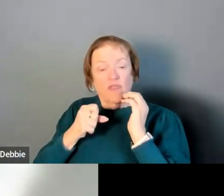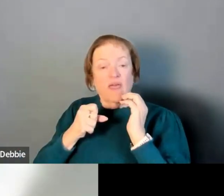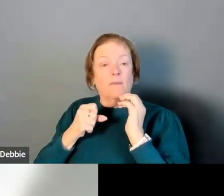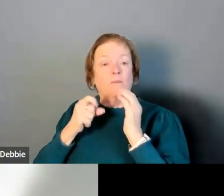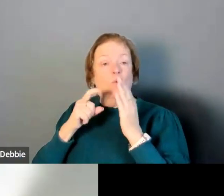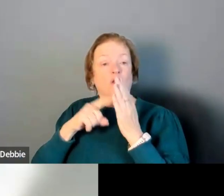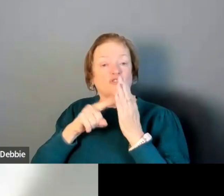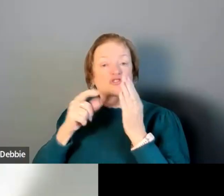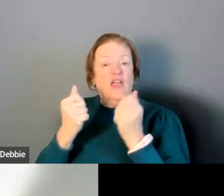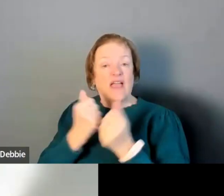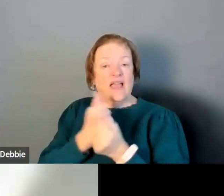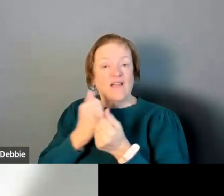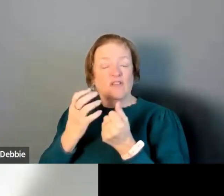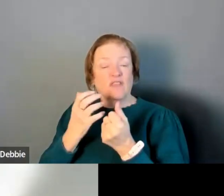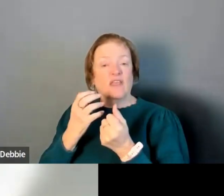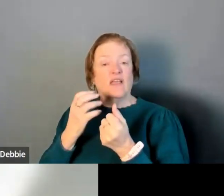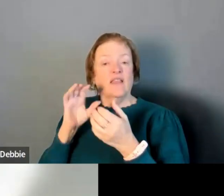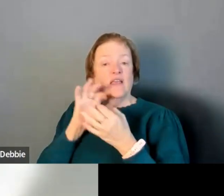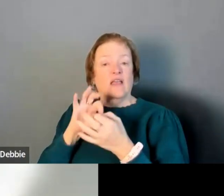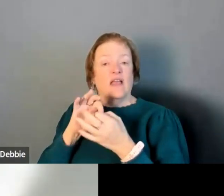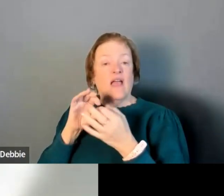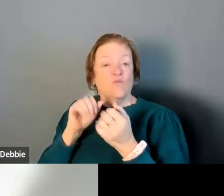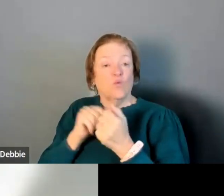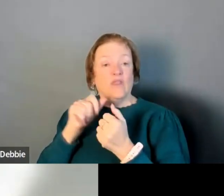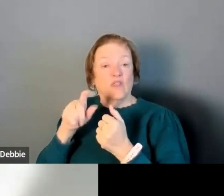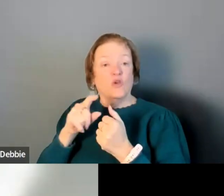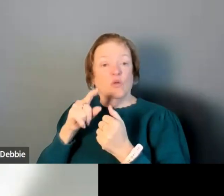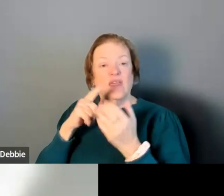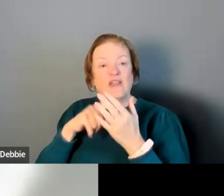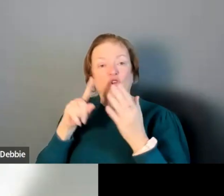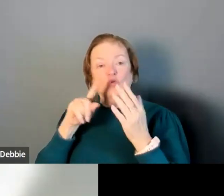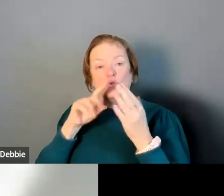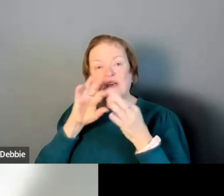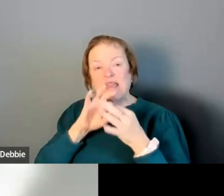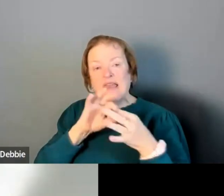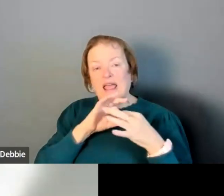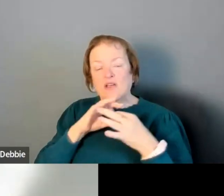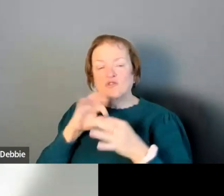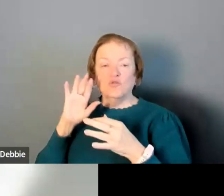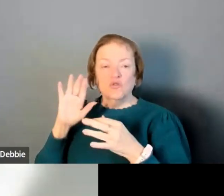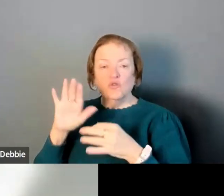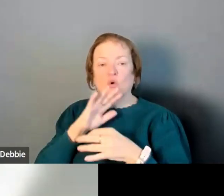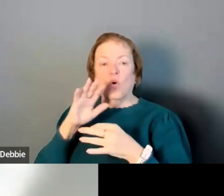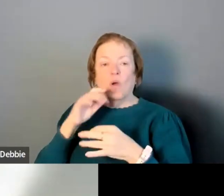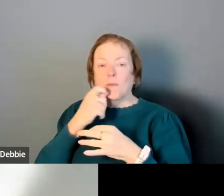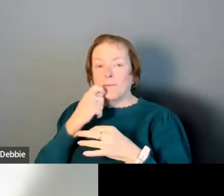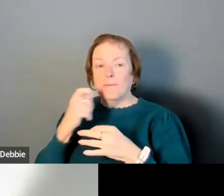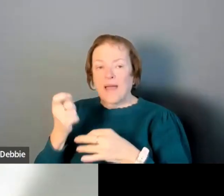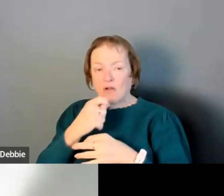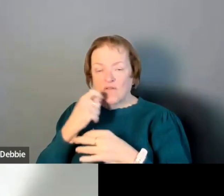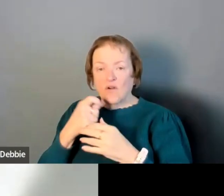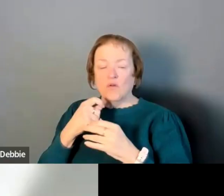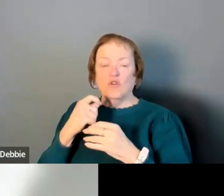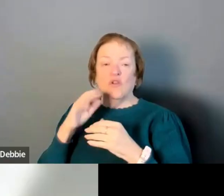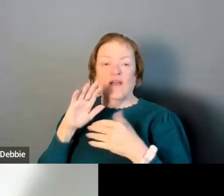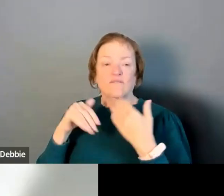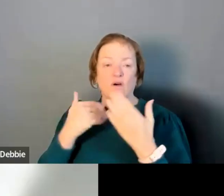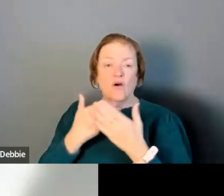You can connect that try to connect that student to your microphone. Forget all the dropping FM, just connecting the student to your